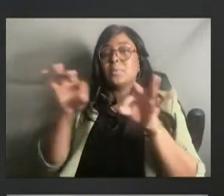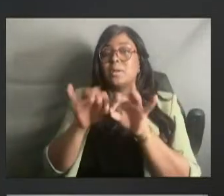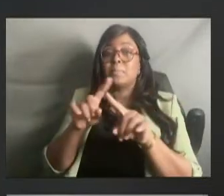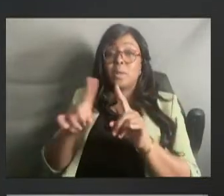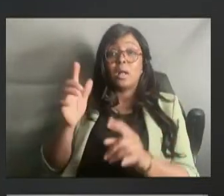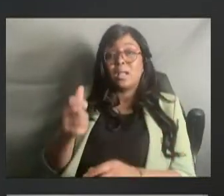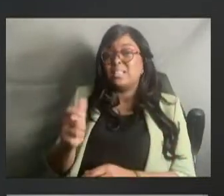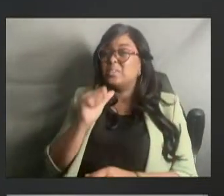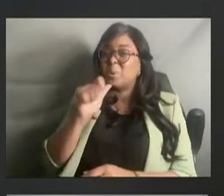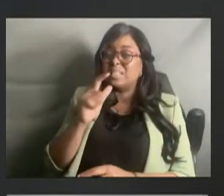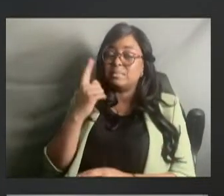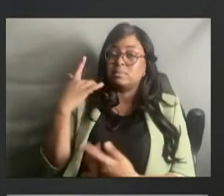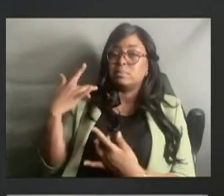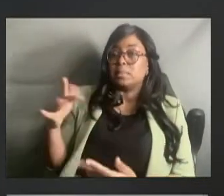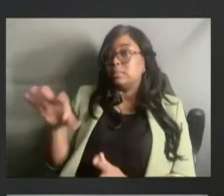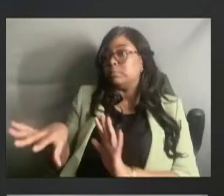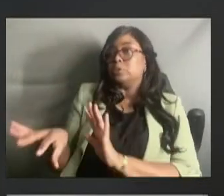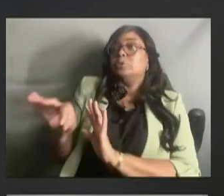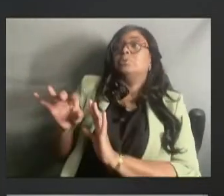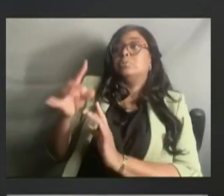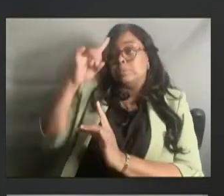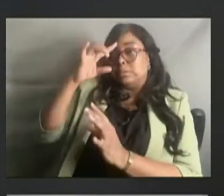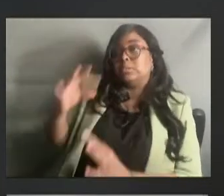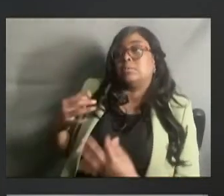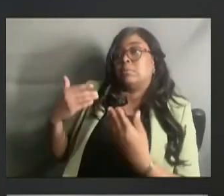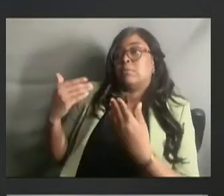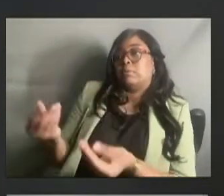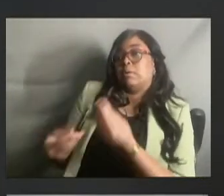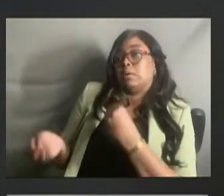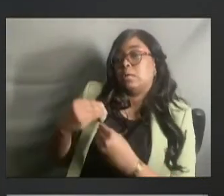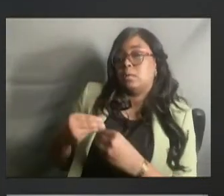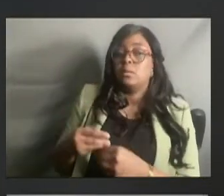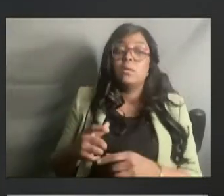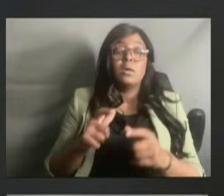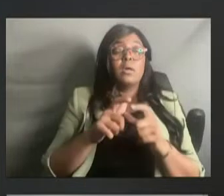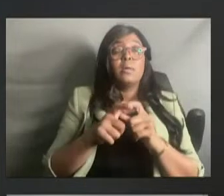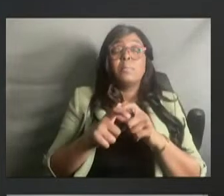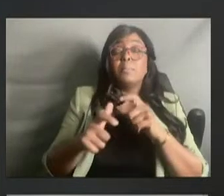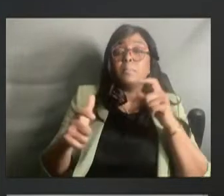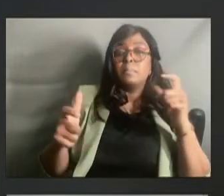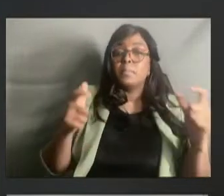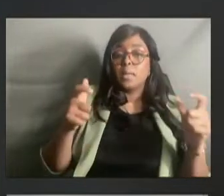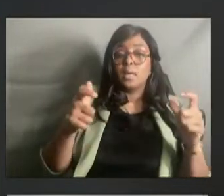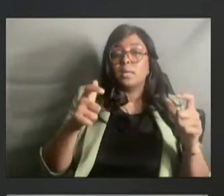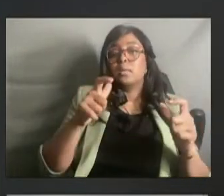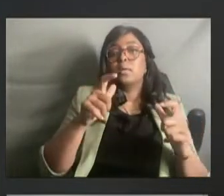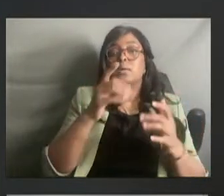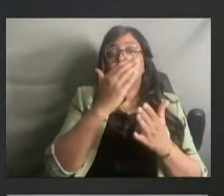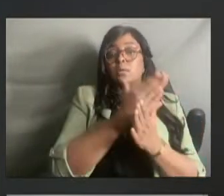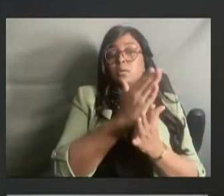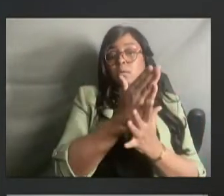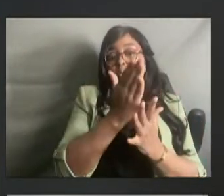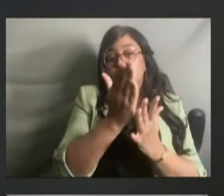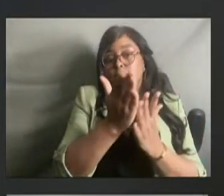need to do this because it's important, but it's not something I'm electing to do.